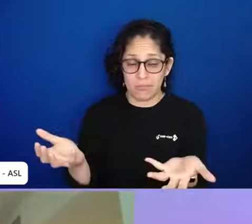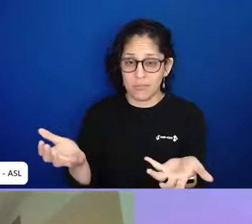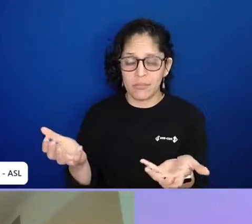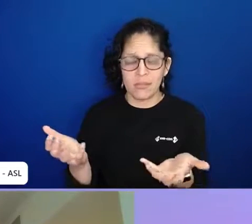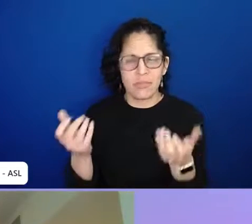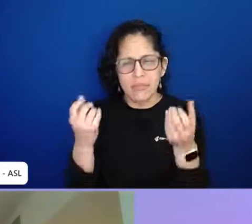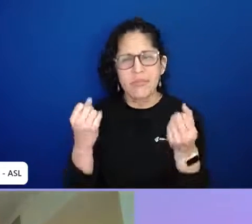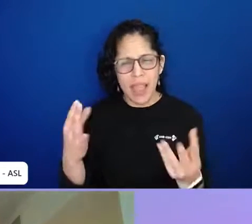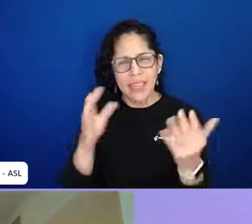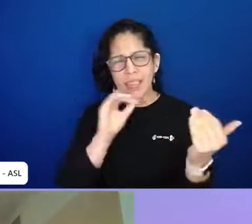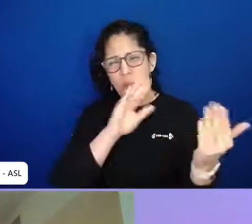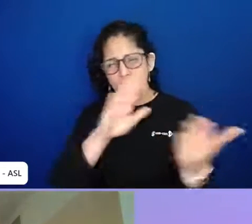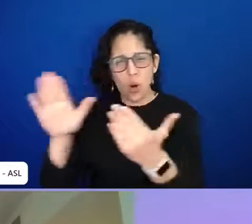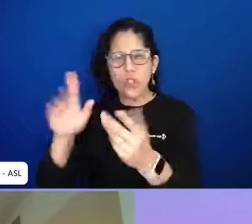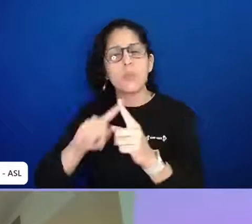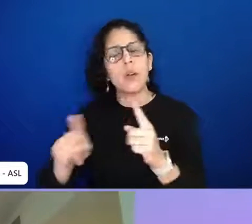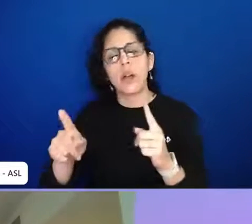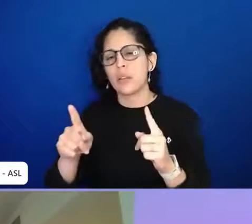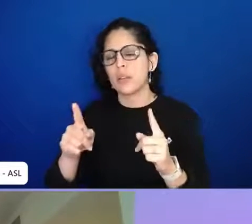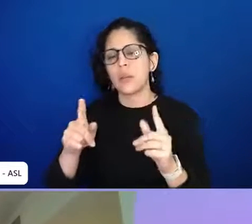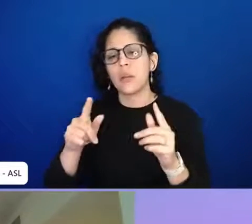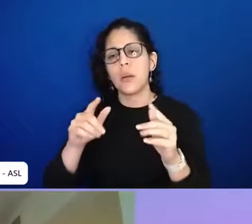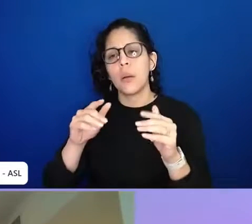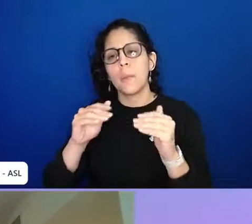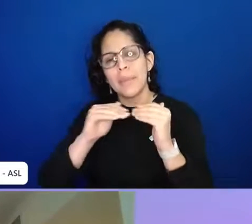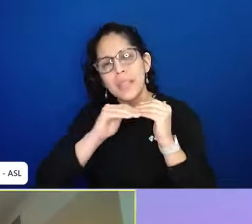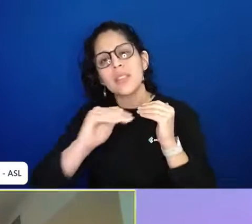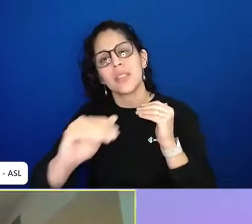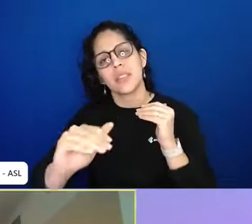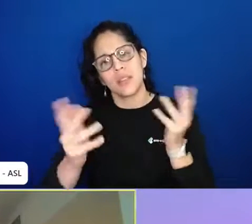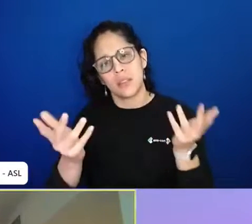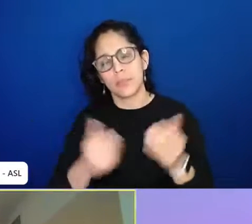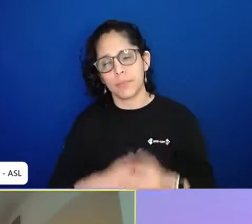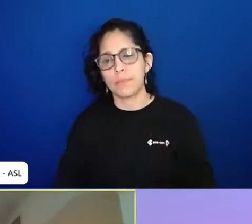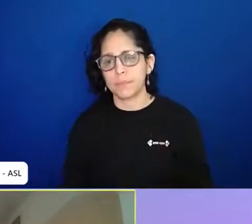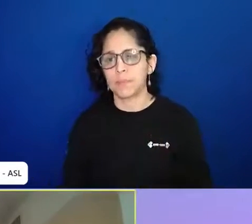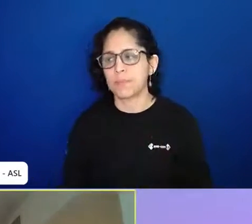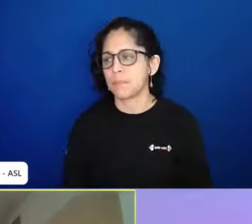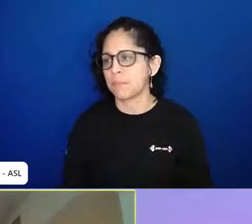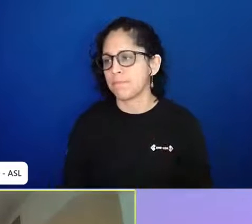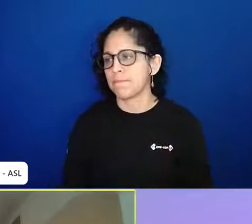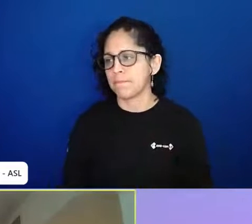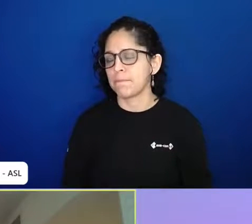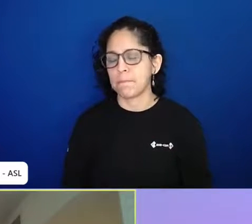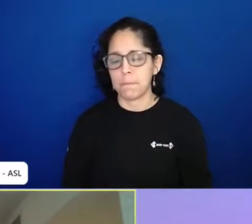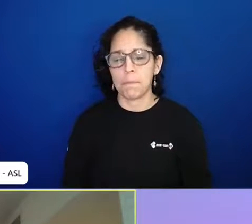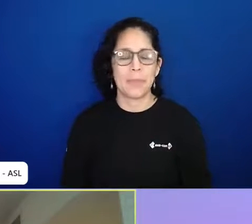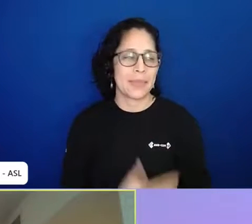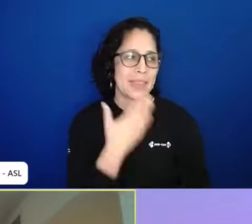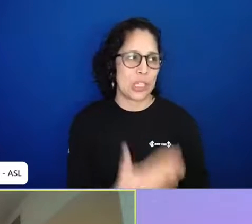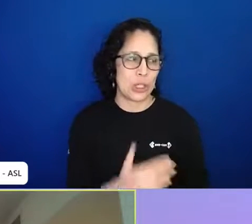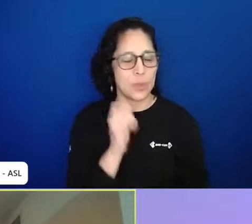called tab order, is it in a separate document that is to the side called tab order. There's any number of ways to